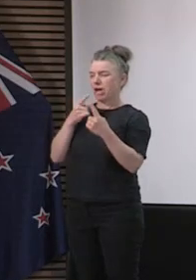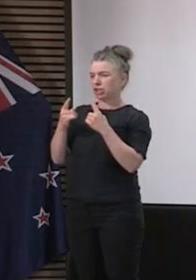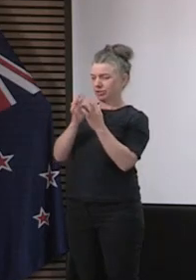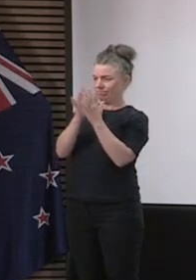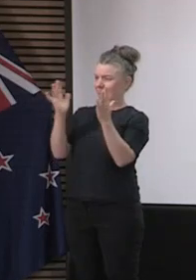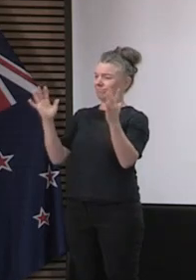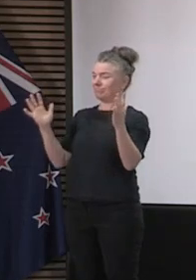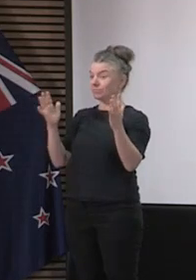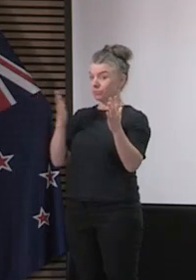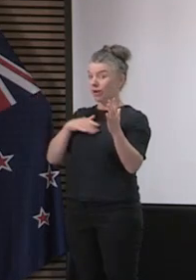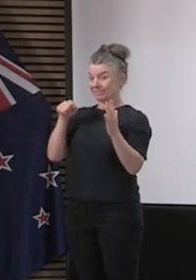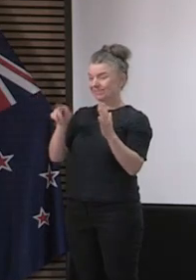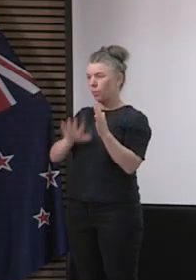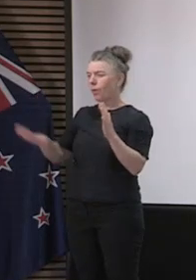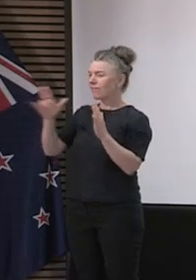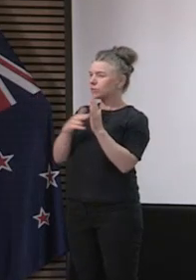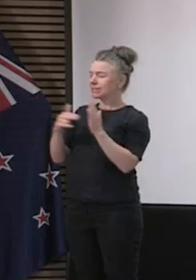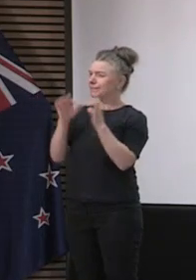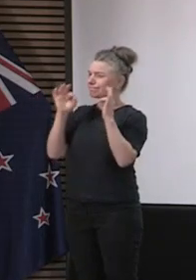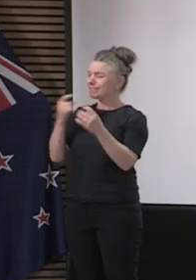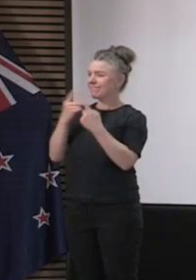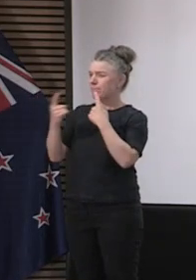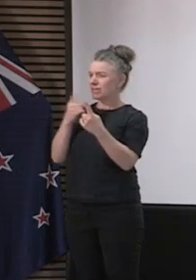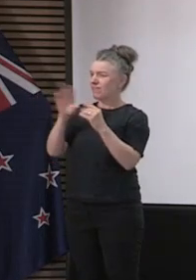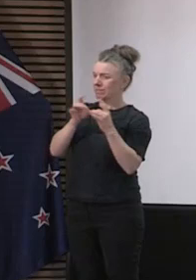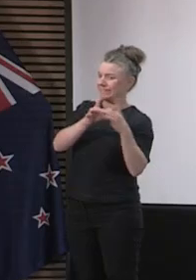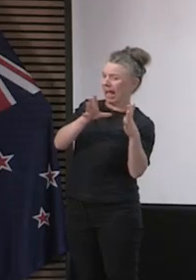system. That's what we are